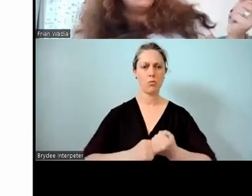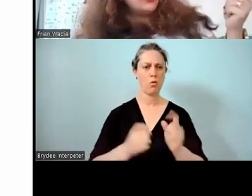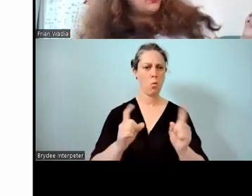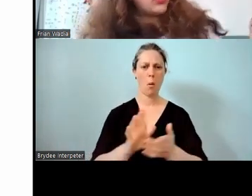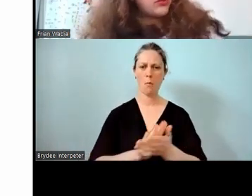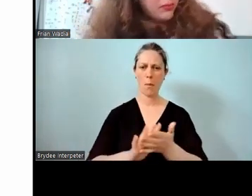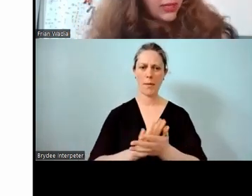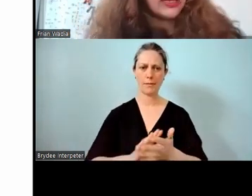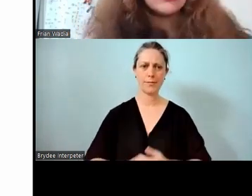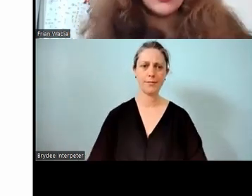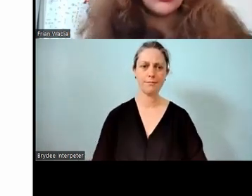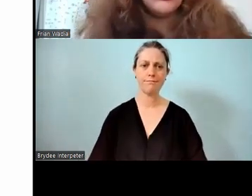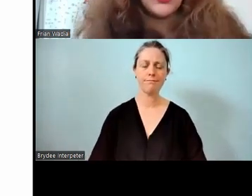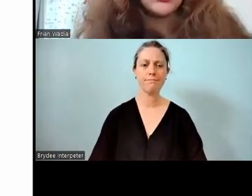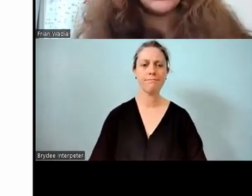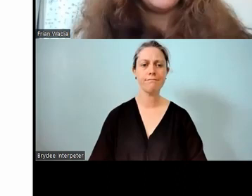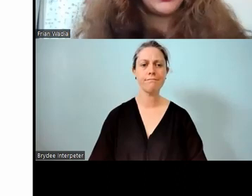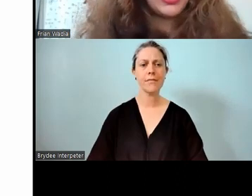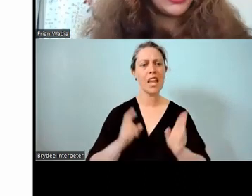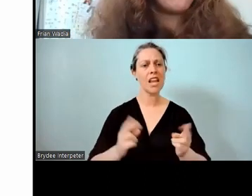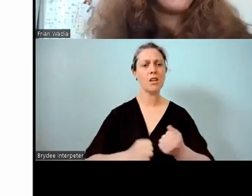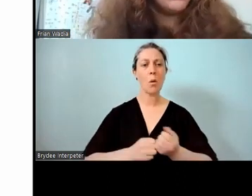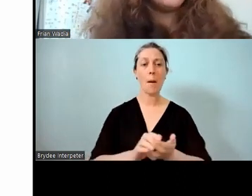Natural support means that you actually have